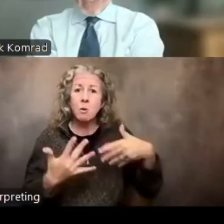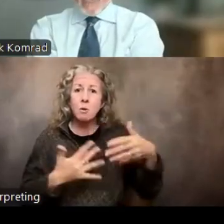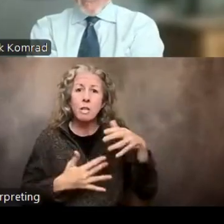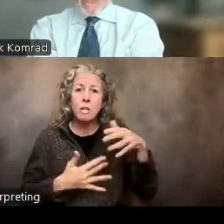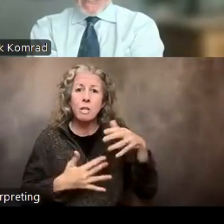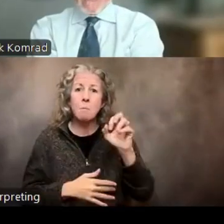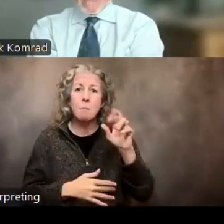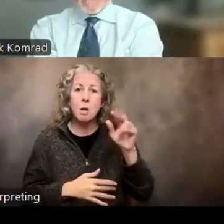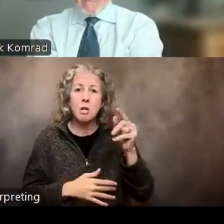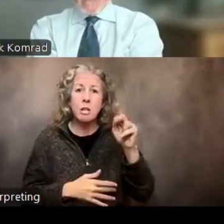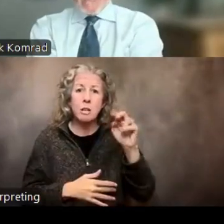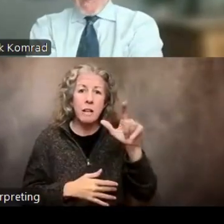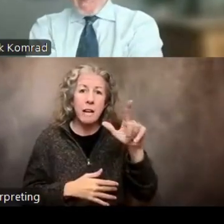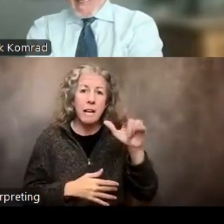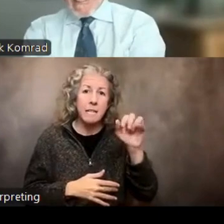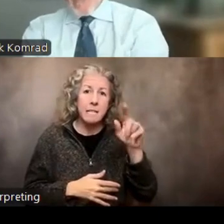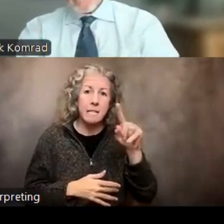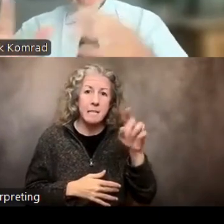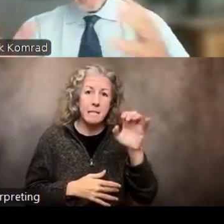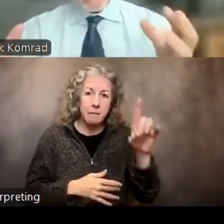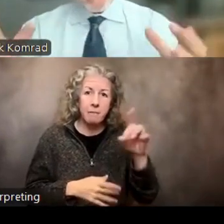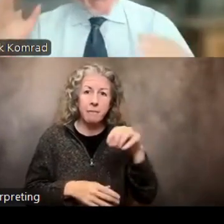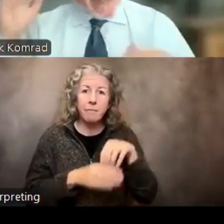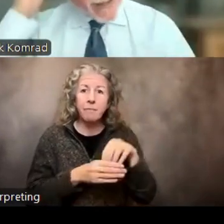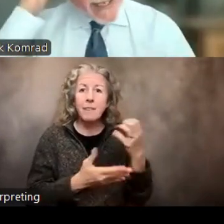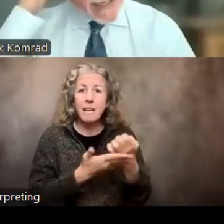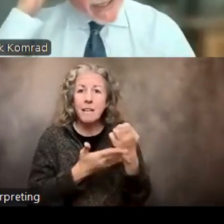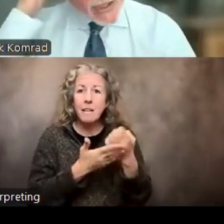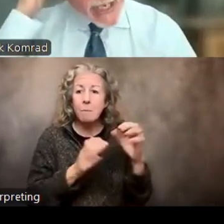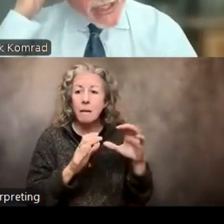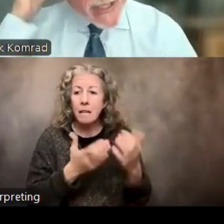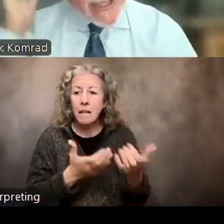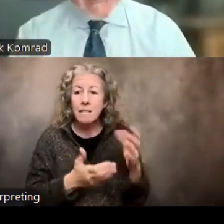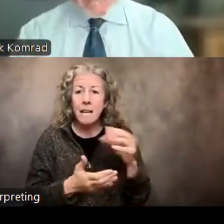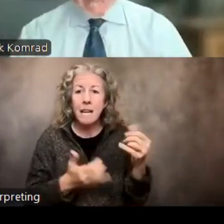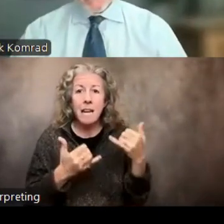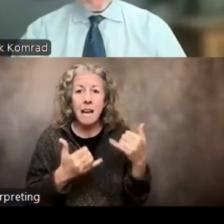underclass, and now with the latest changes in this nation